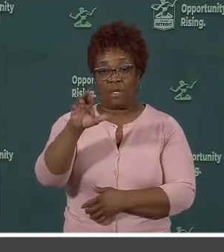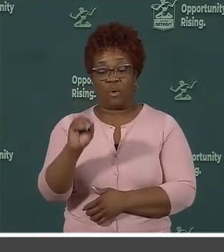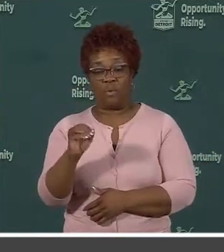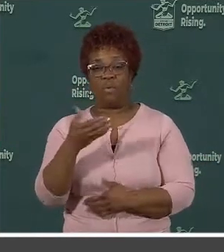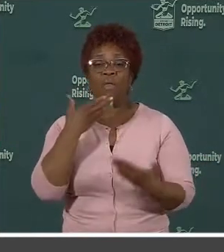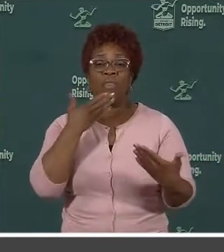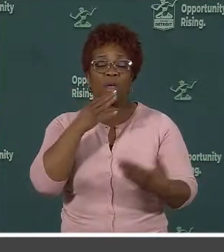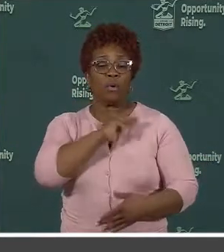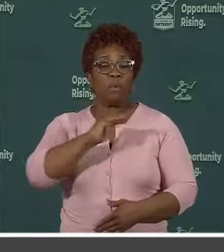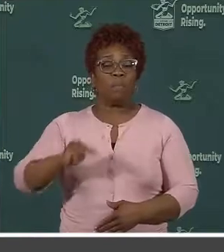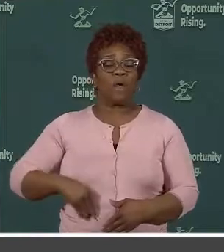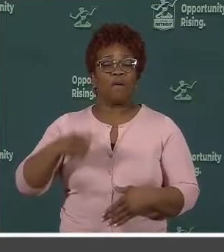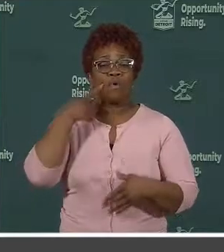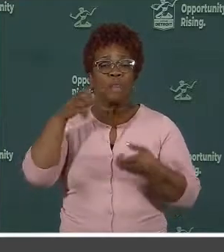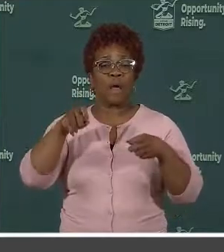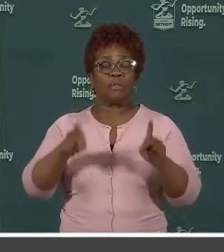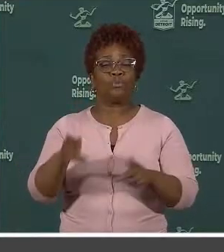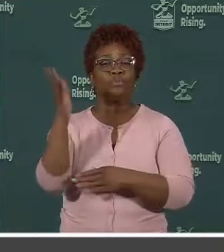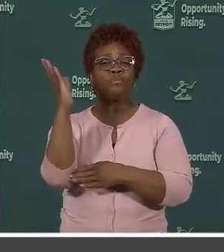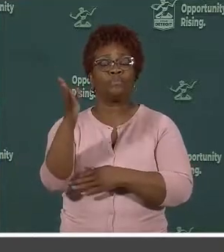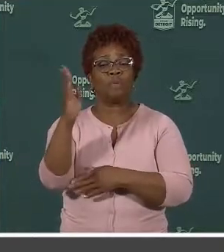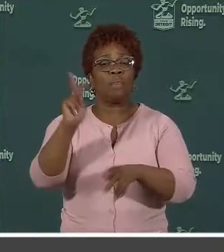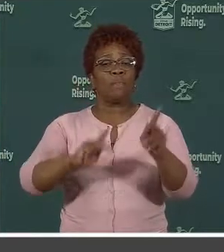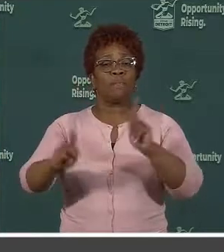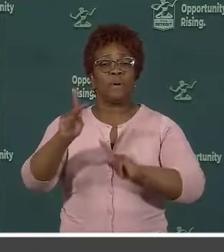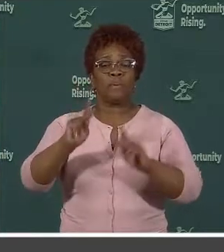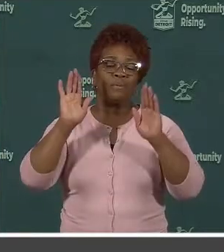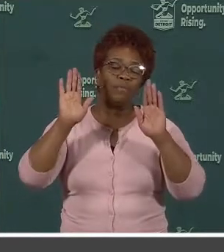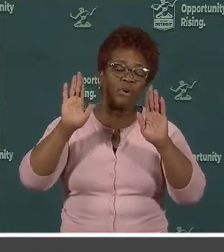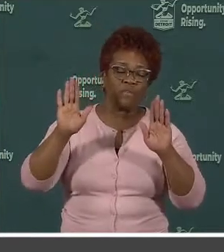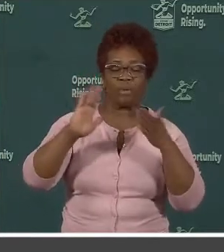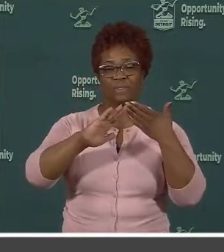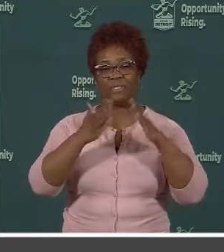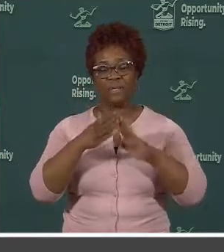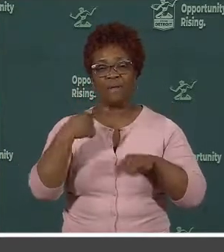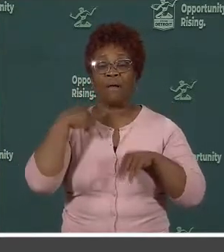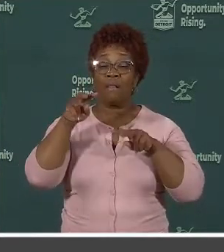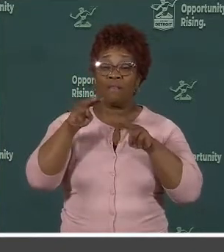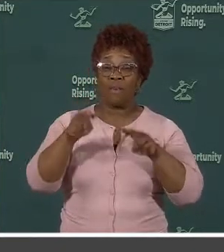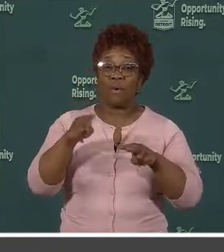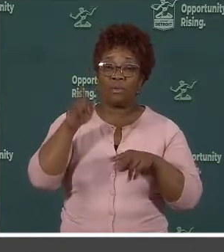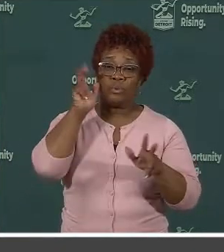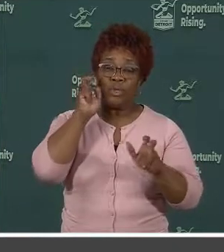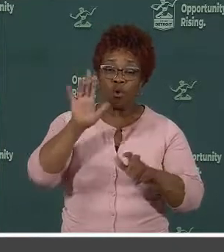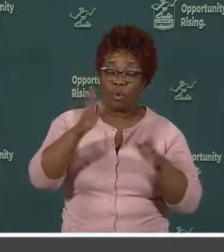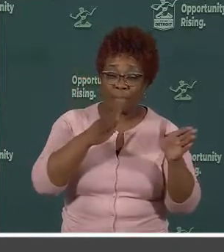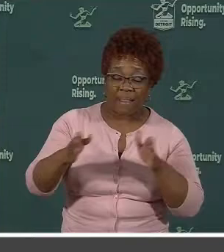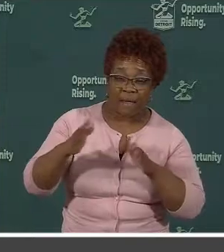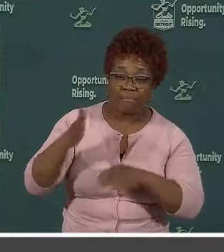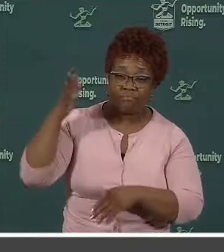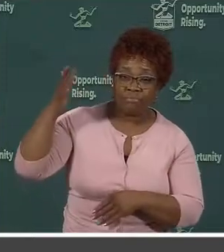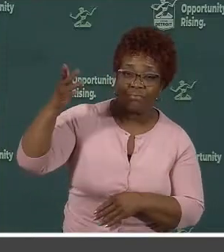RESIDENTS OF OUR GREAT CITY I LOOK FORWARD TO HEARING YOU LAY OUT YOUR PLANS THIS EVENING I WANT TO PUBLICLY THANK MY